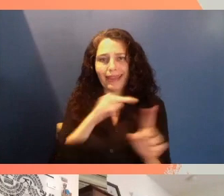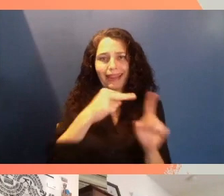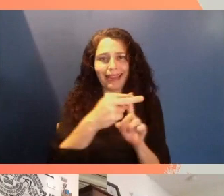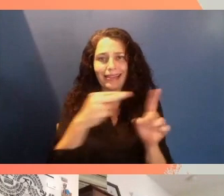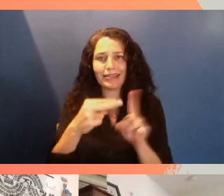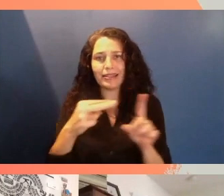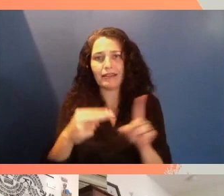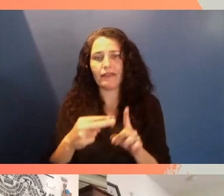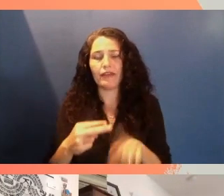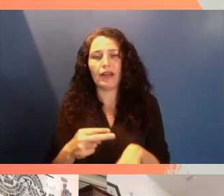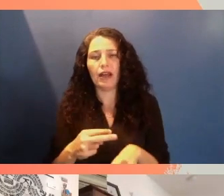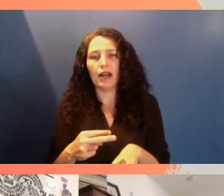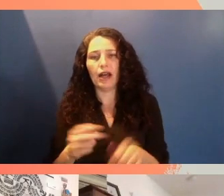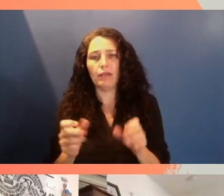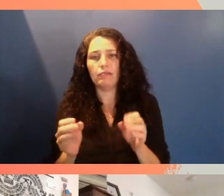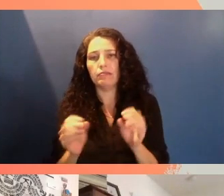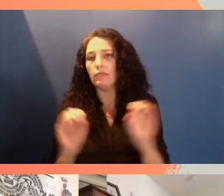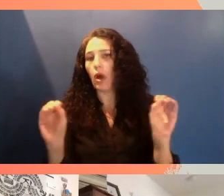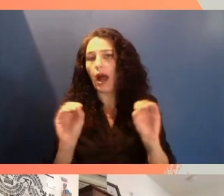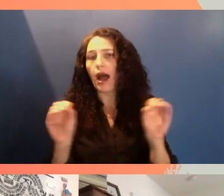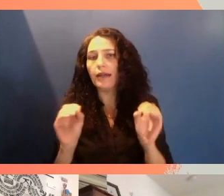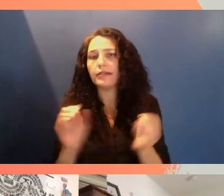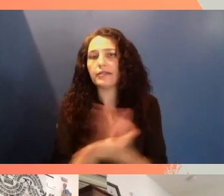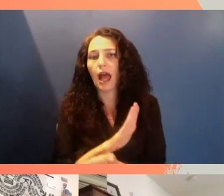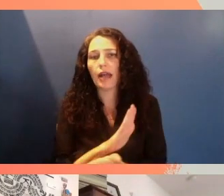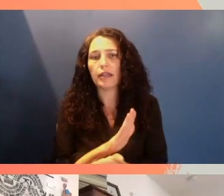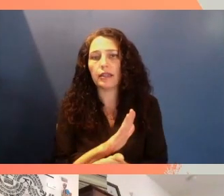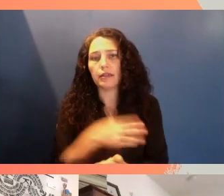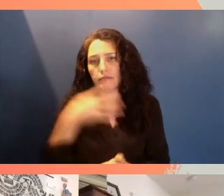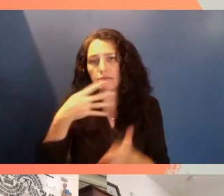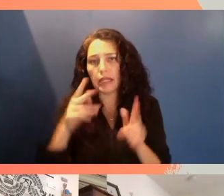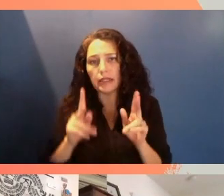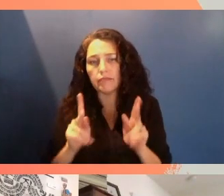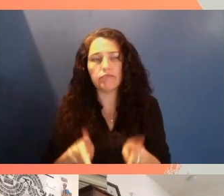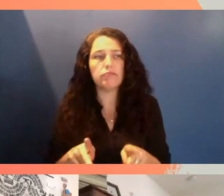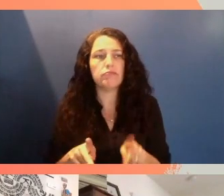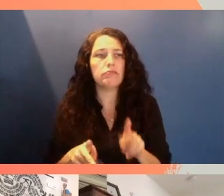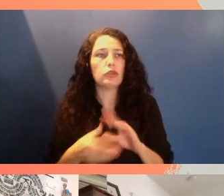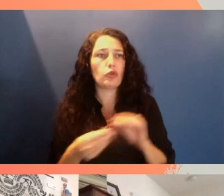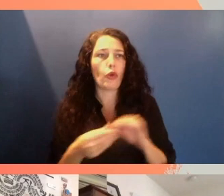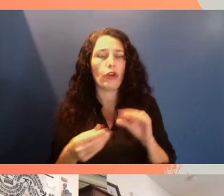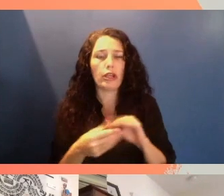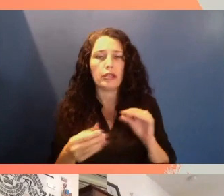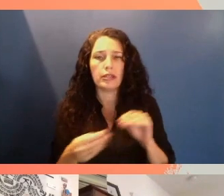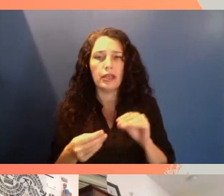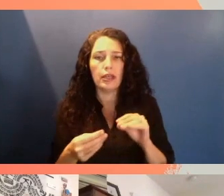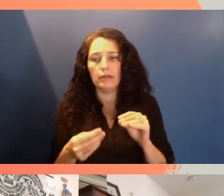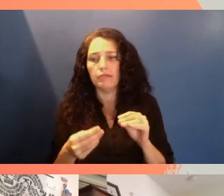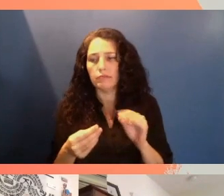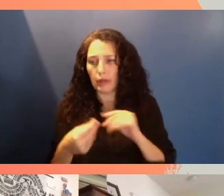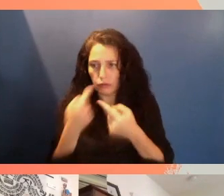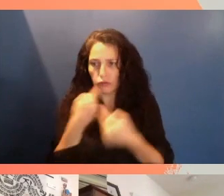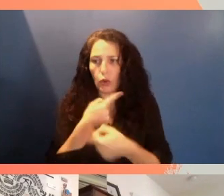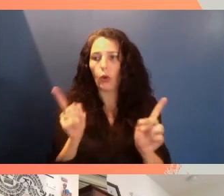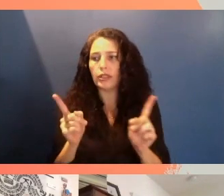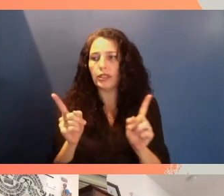undocumented stories are told, often who's highlighted are young activists.